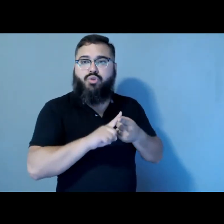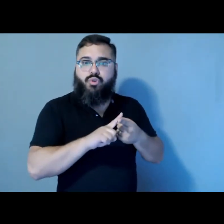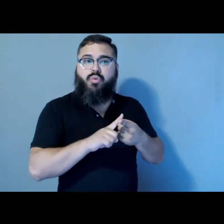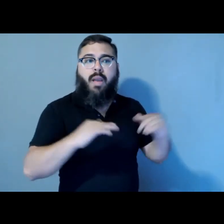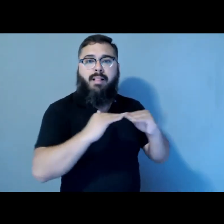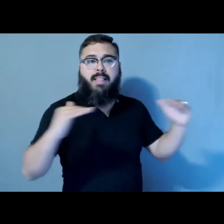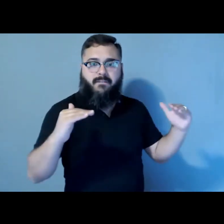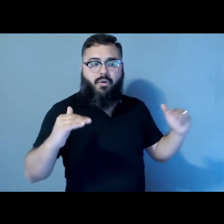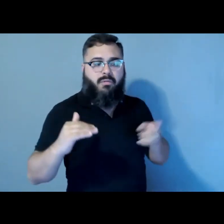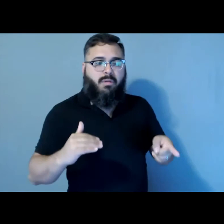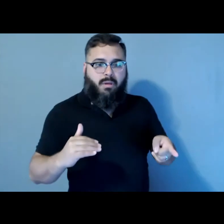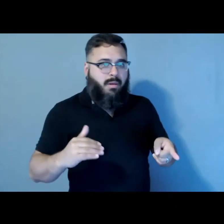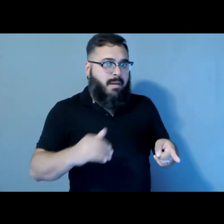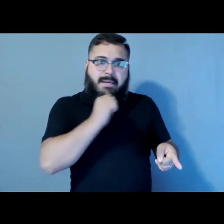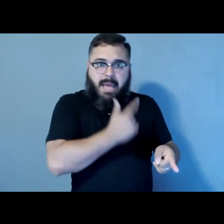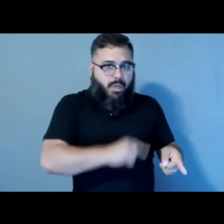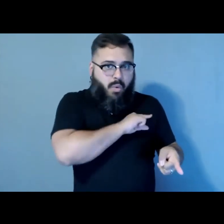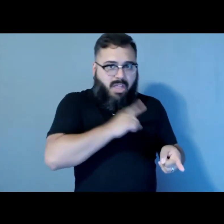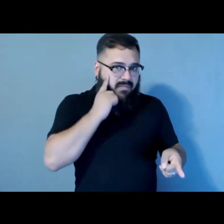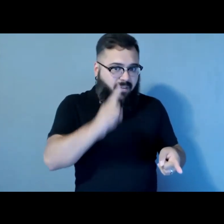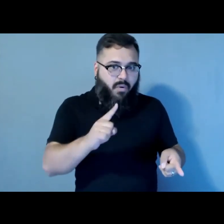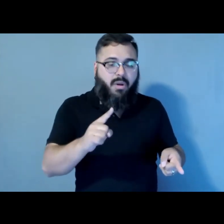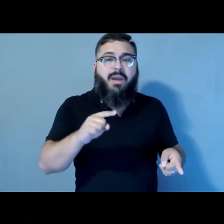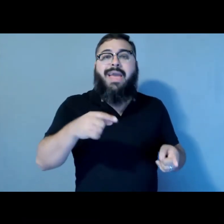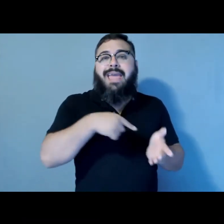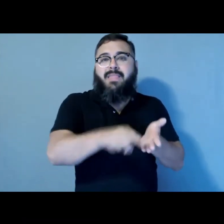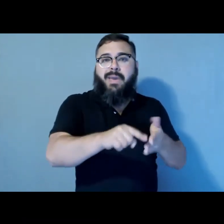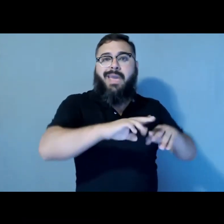for which this person wasn't qualified and reduced the salary by 10%.